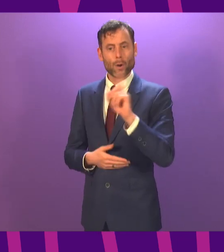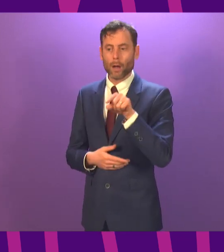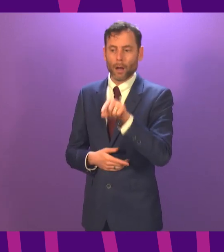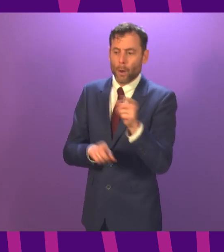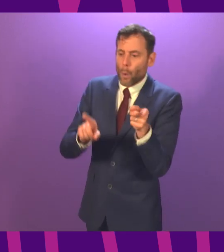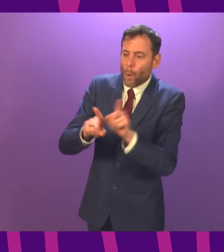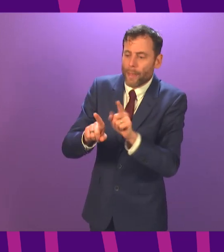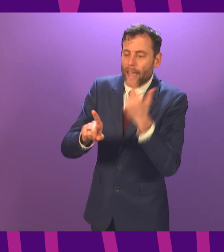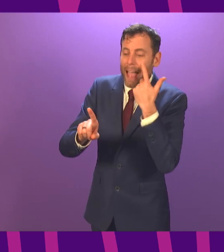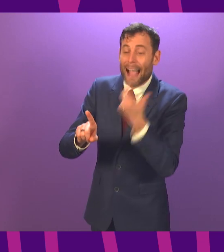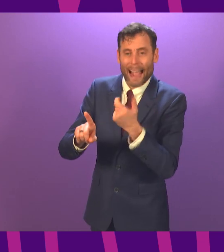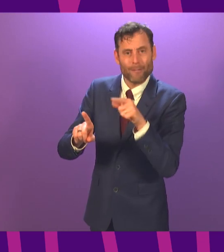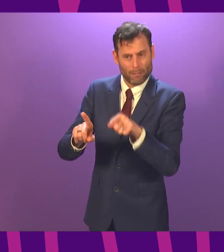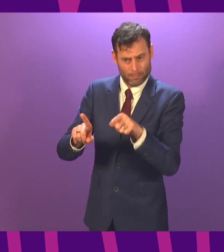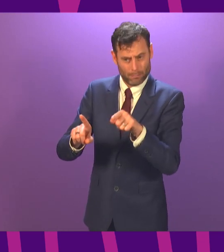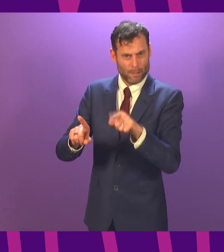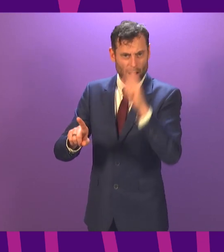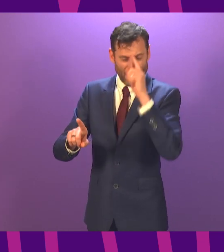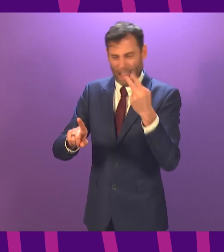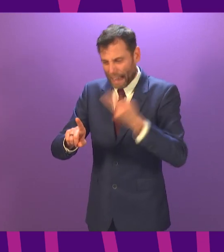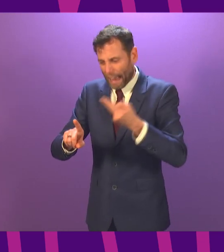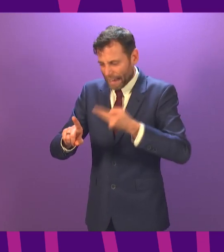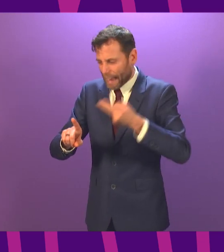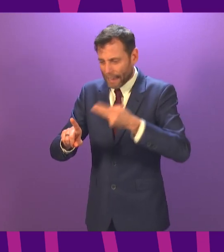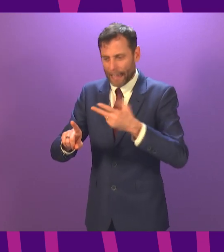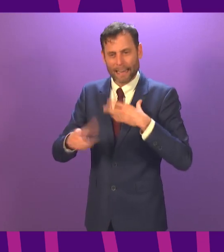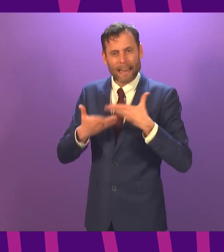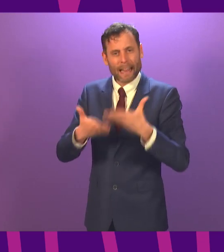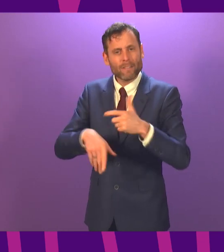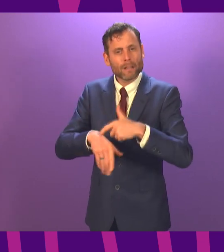breaks that are suitable for those who are self-isolating and physical distancing through